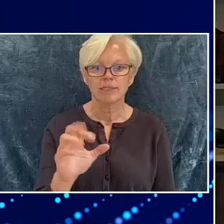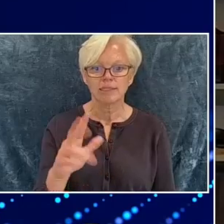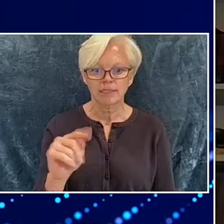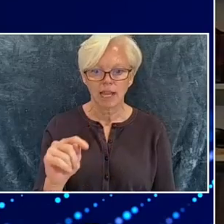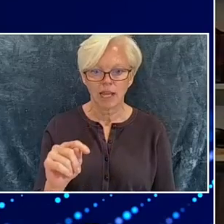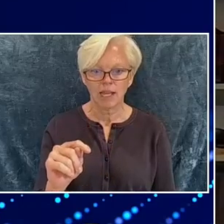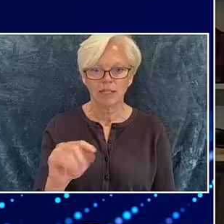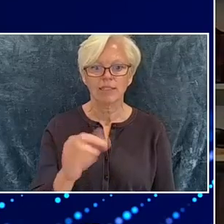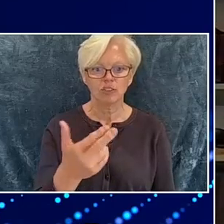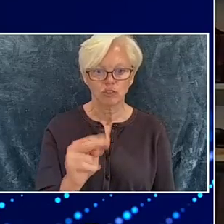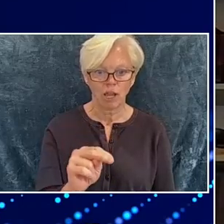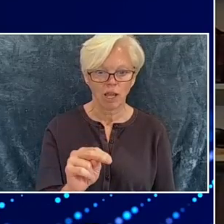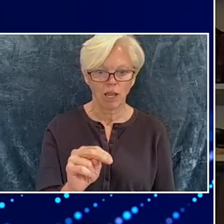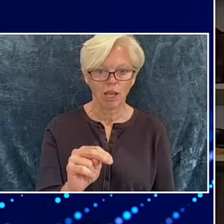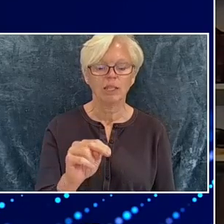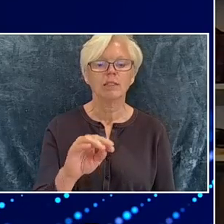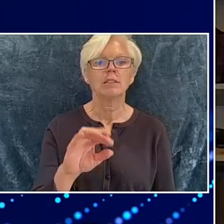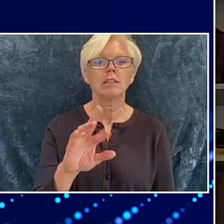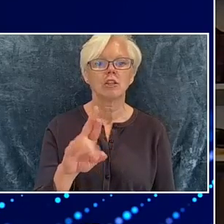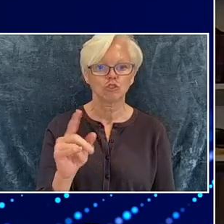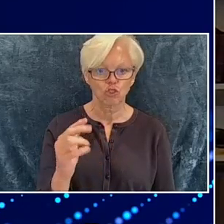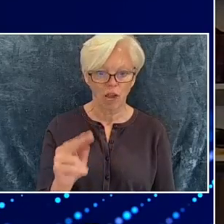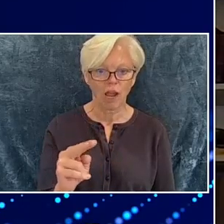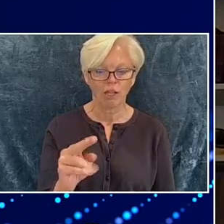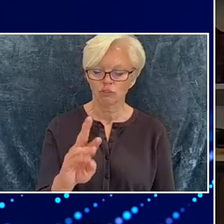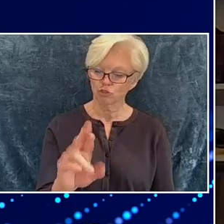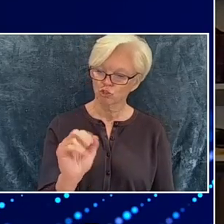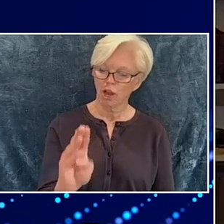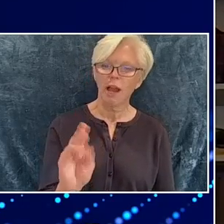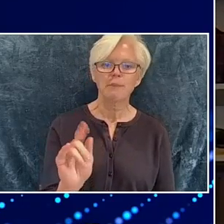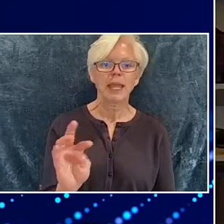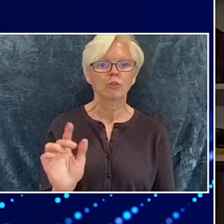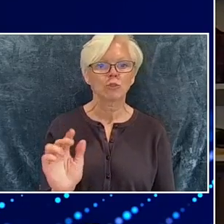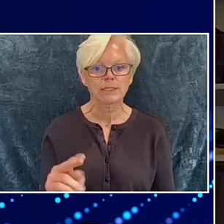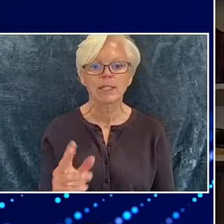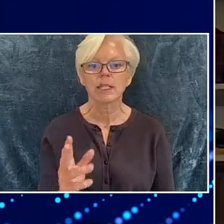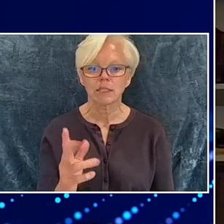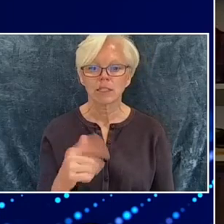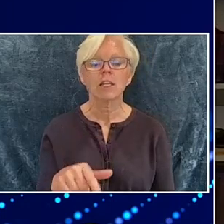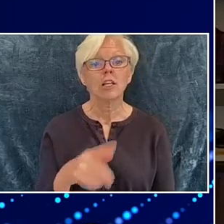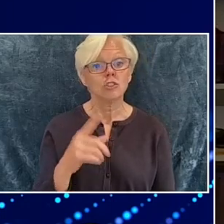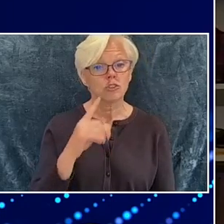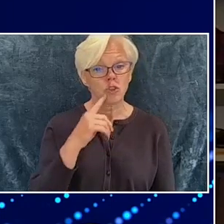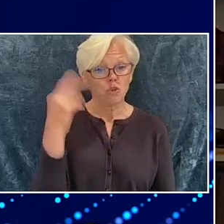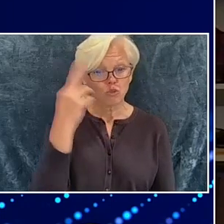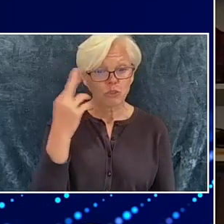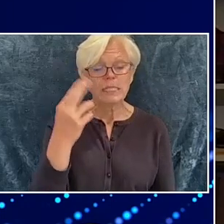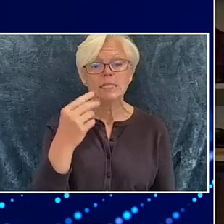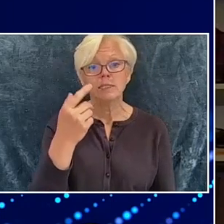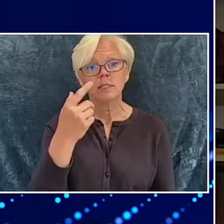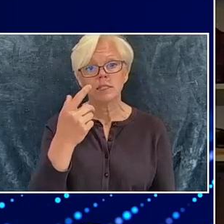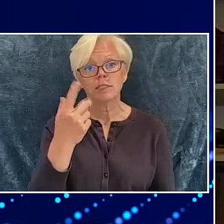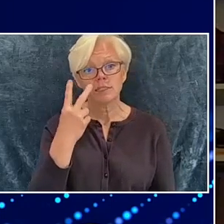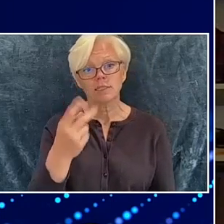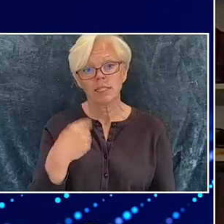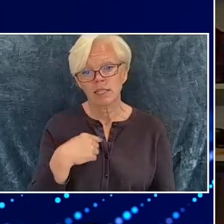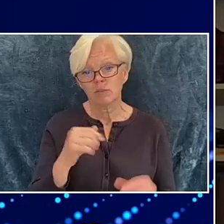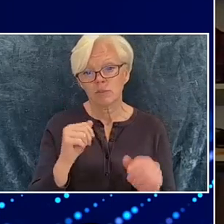was to see if there was any room for potential compromise here, which could